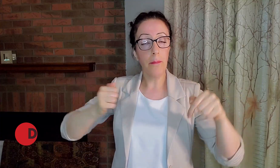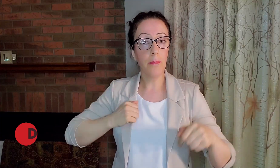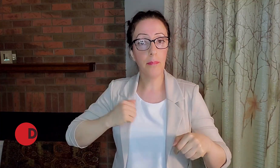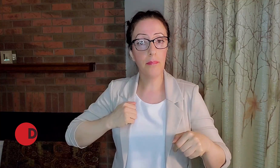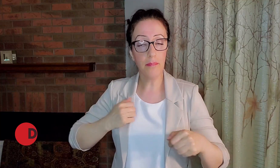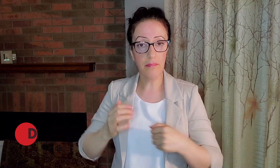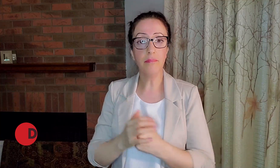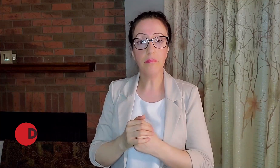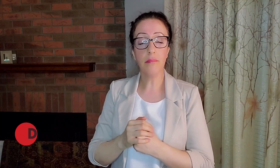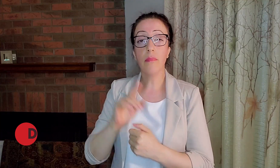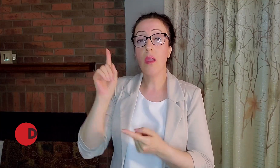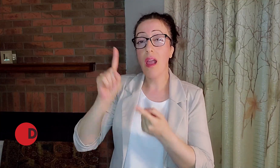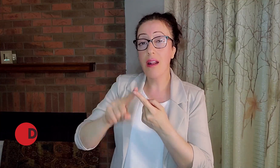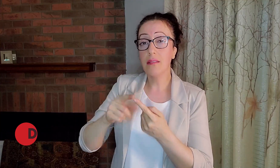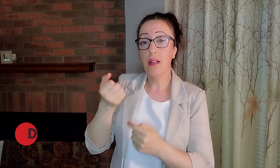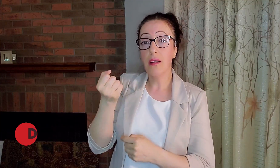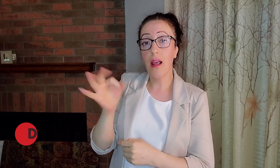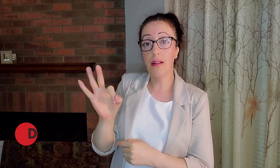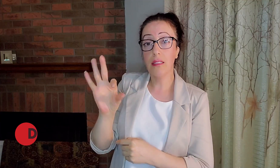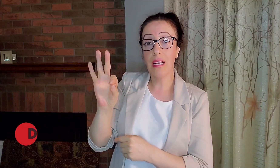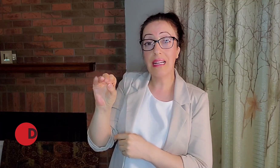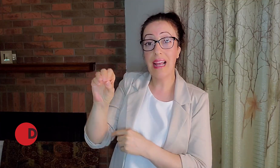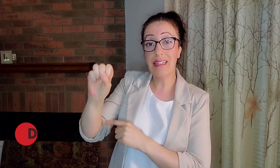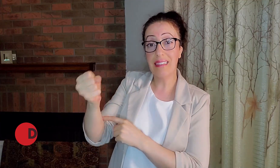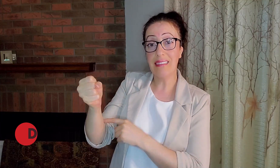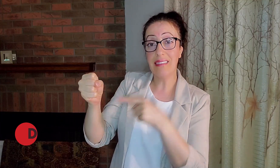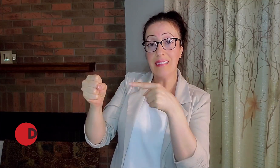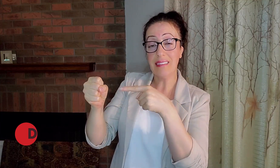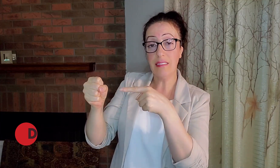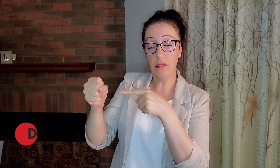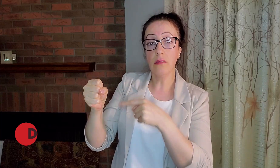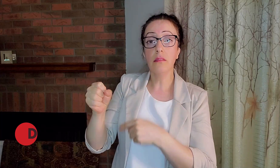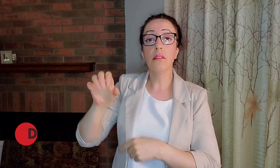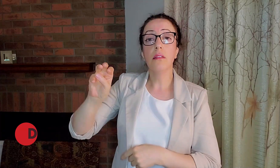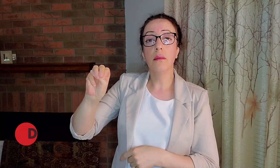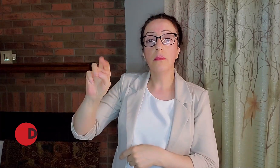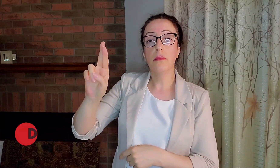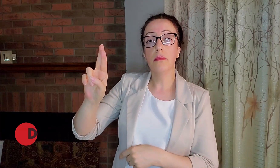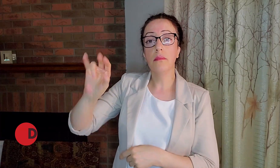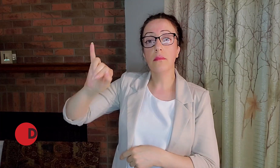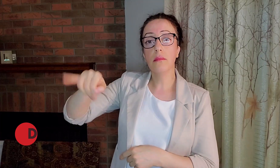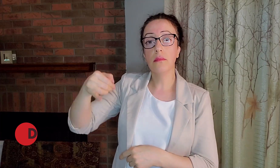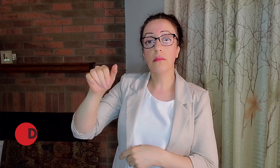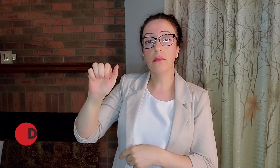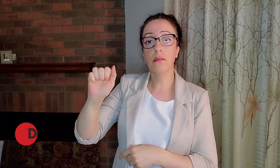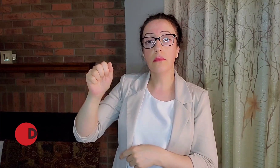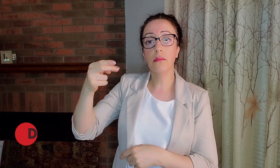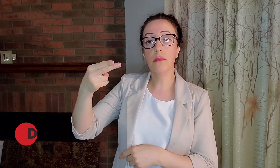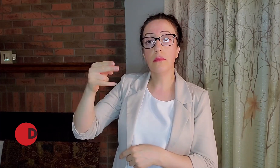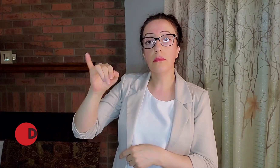we had a normal life, the same as here in Canada until 1990's when the